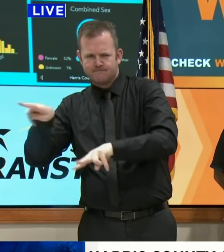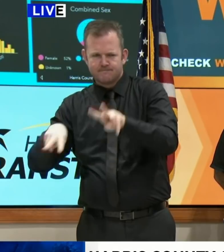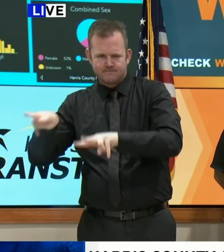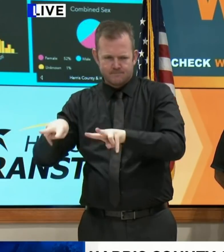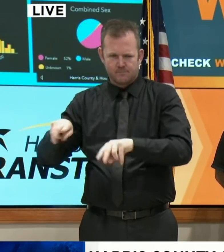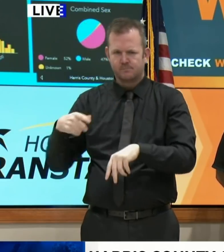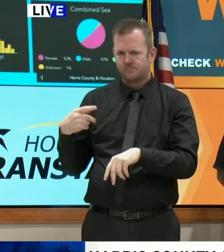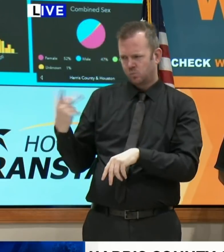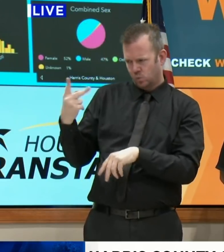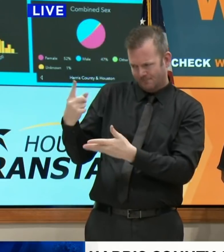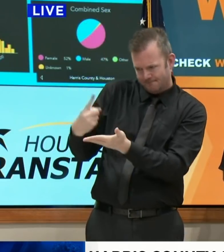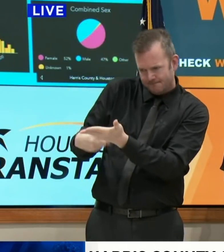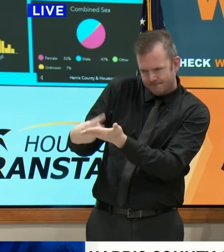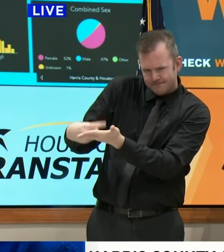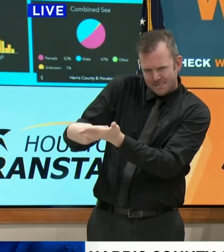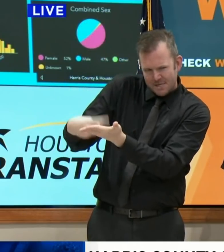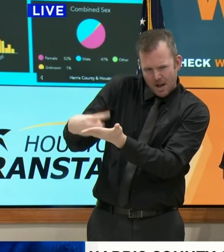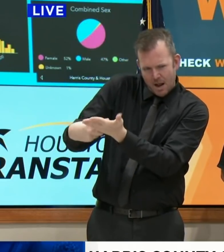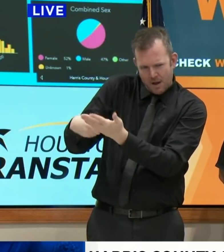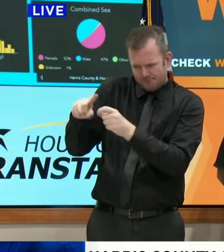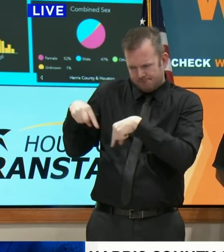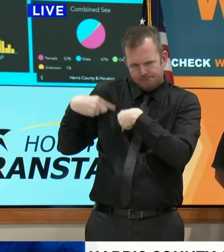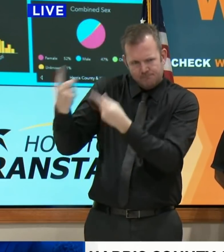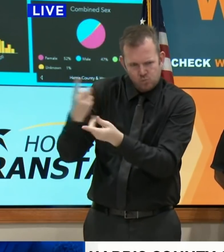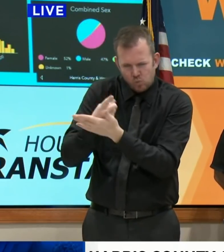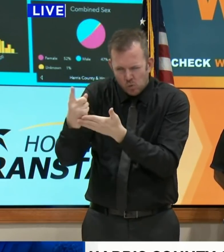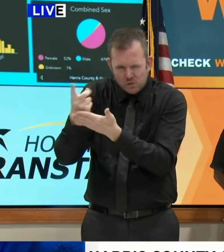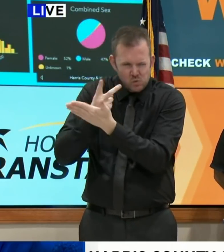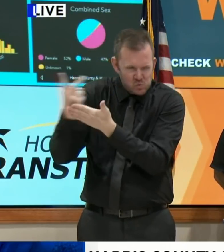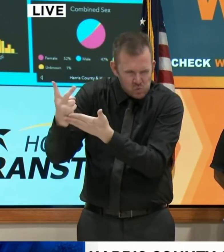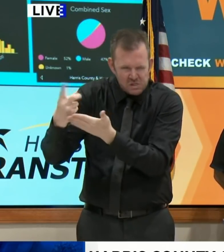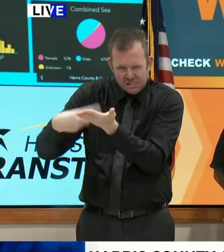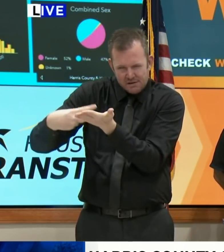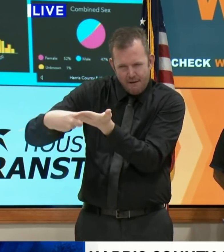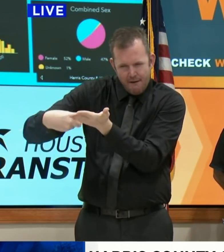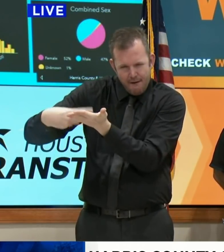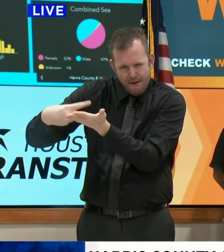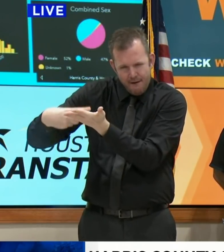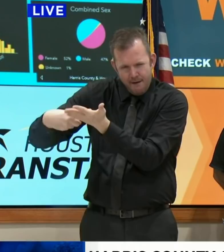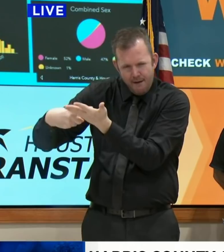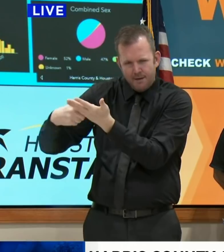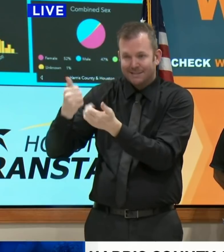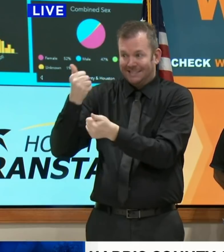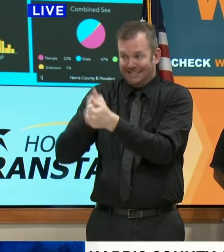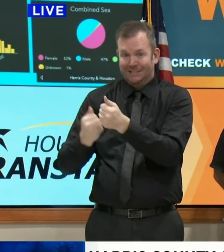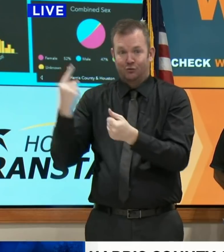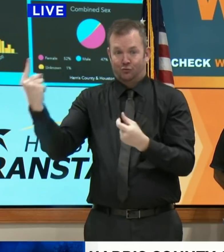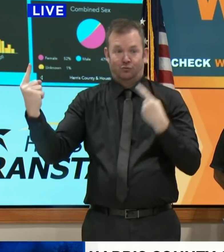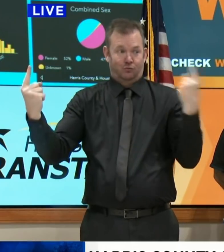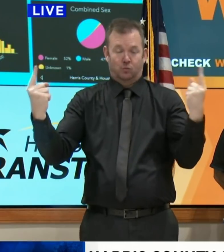still blushing 2 relief and recovery czars to lead our recovery czars to lead our relief and recovery with a relief and recovery with a range of stakeholders we’ve range of stakeholders we’ve been in close touch about this